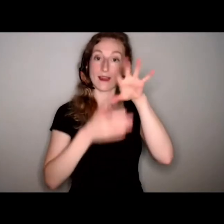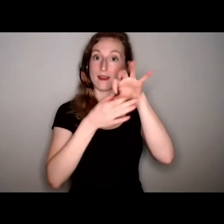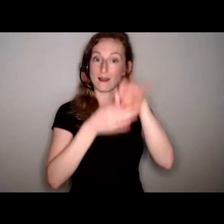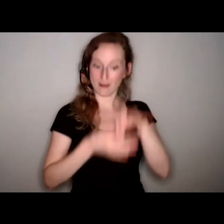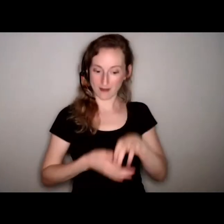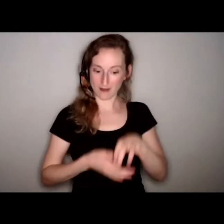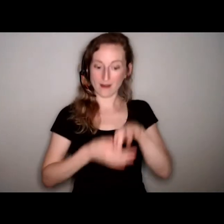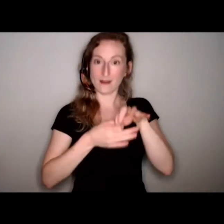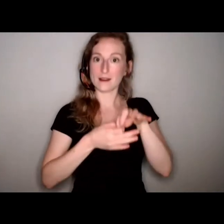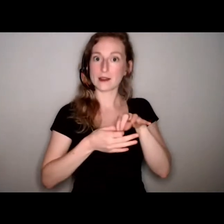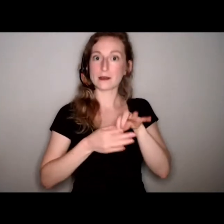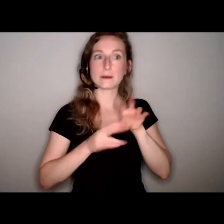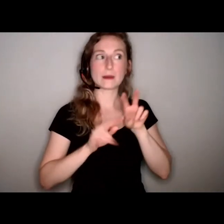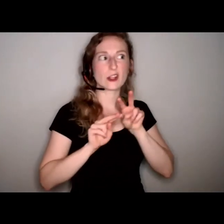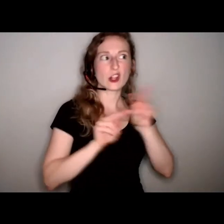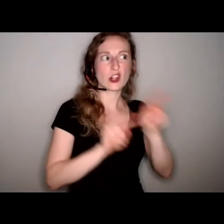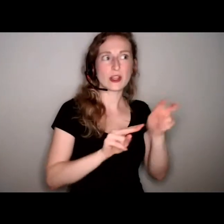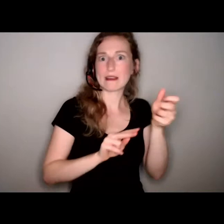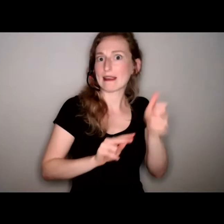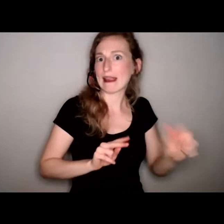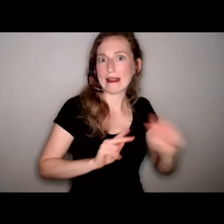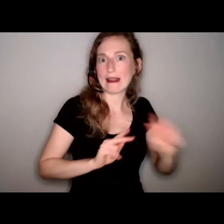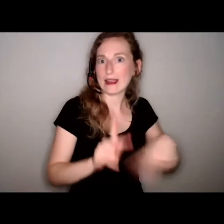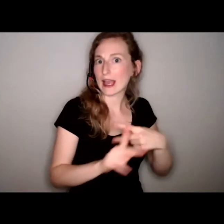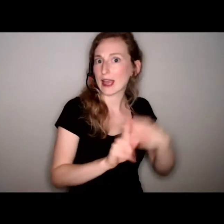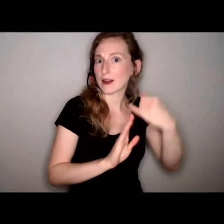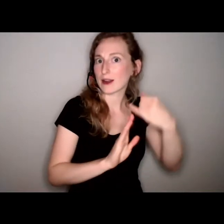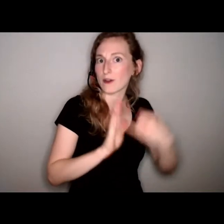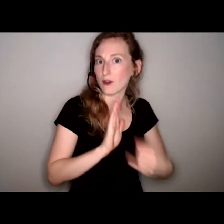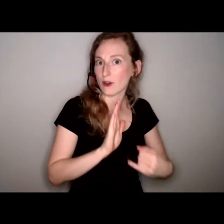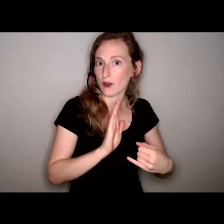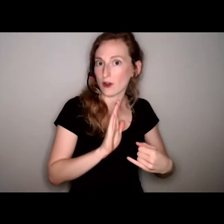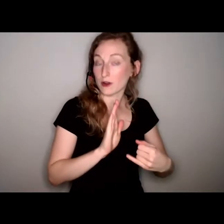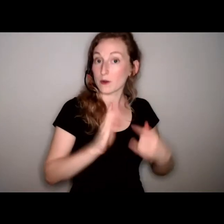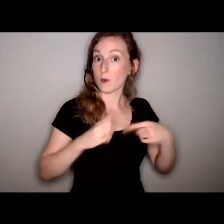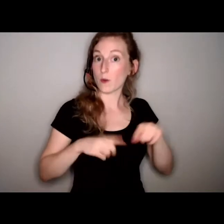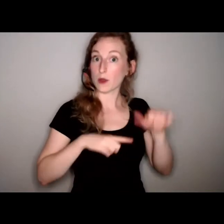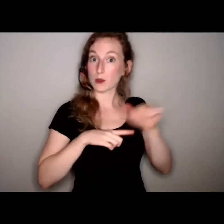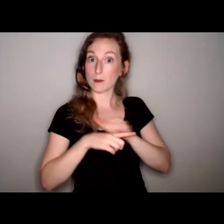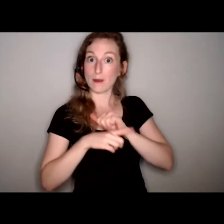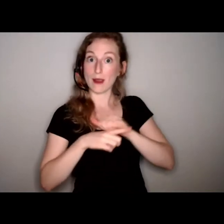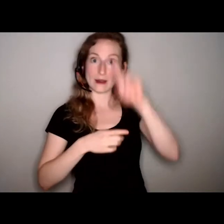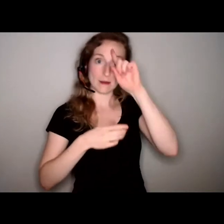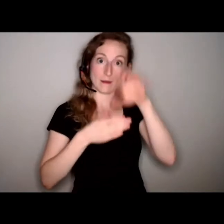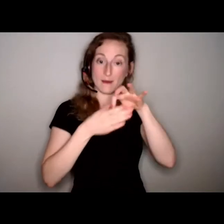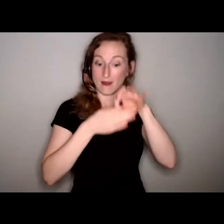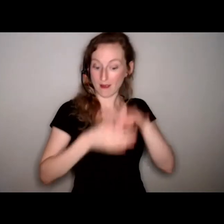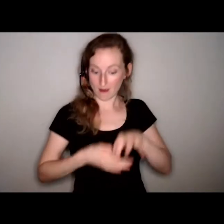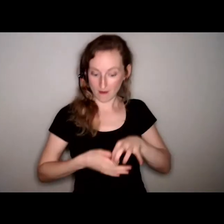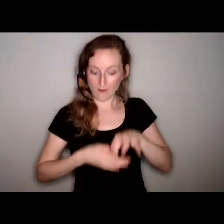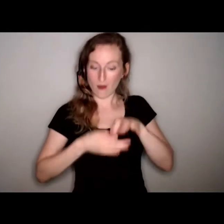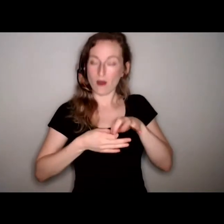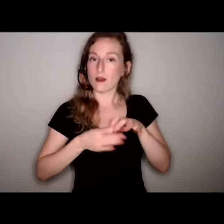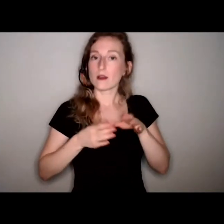When we practice mindfulness, we focus on the right now, while observing our thoughts